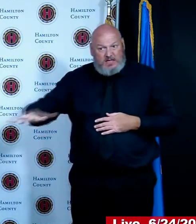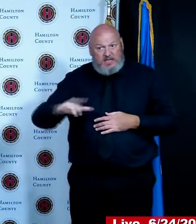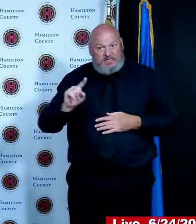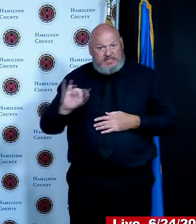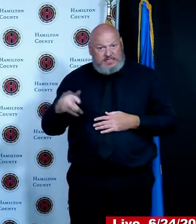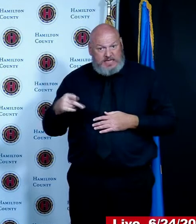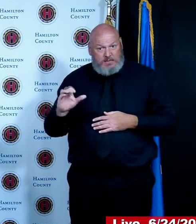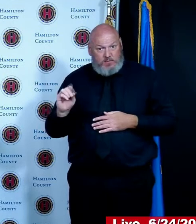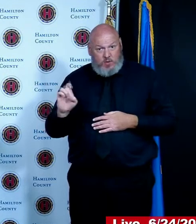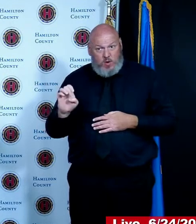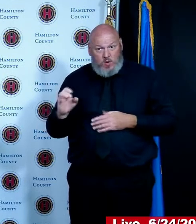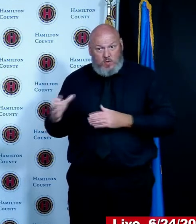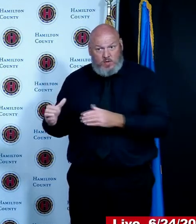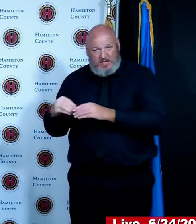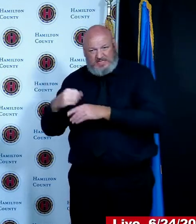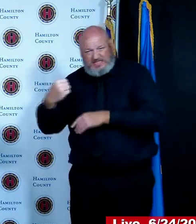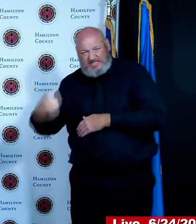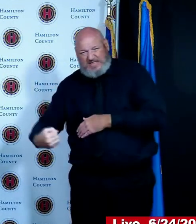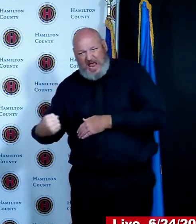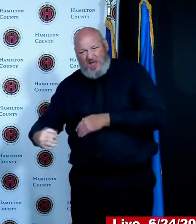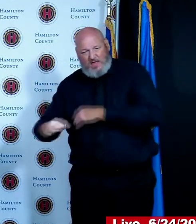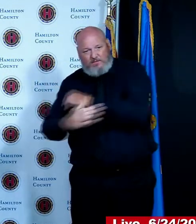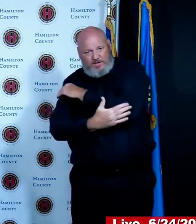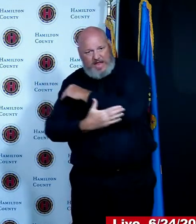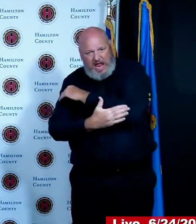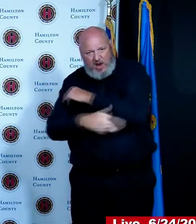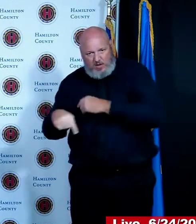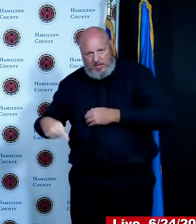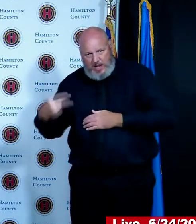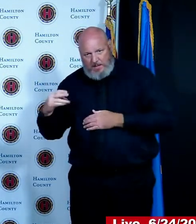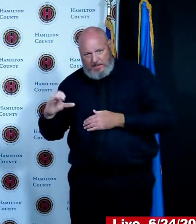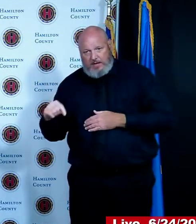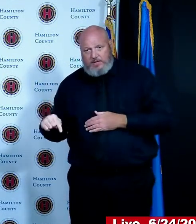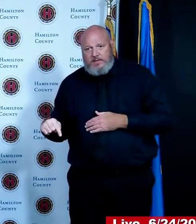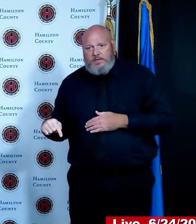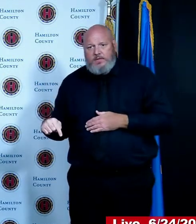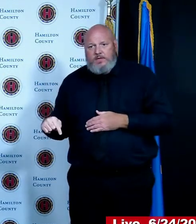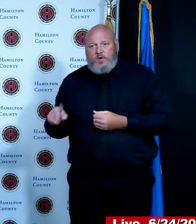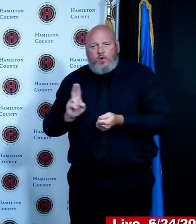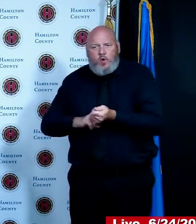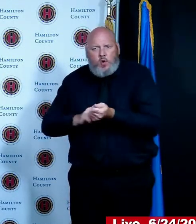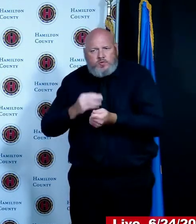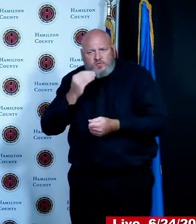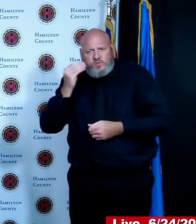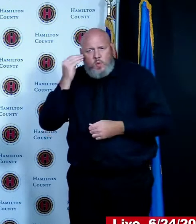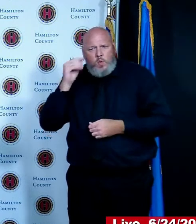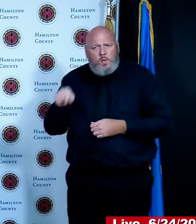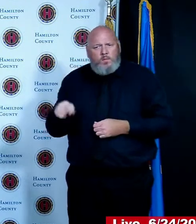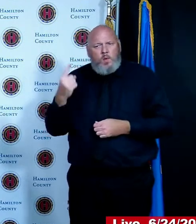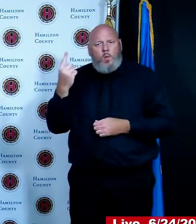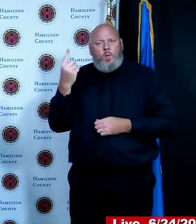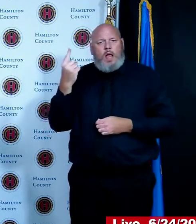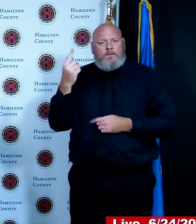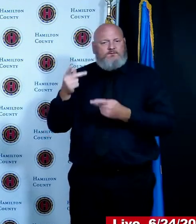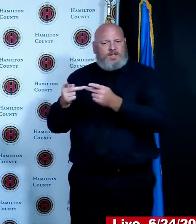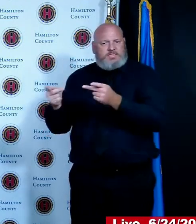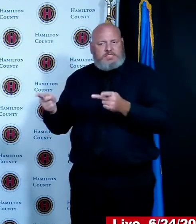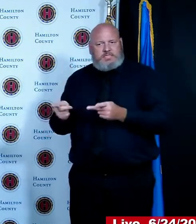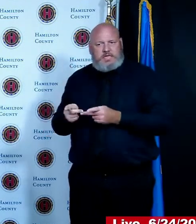nursing home outside of Hamilton County Public Health's jurisdiction in this facility they have done several rounds of testing to ensure the safety of their